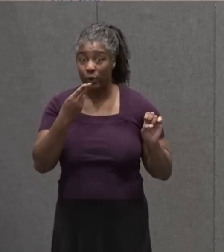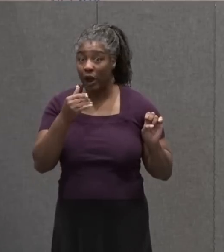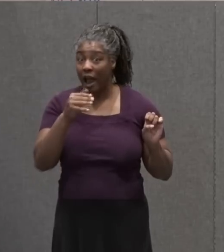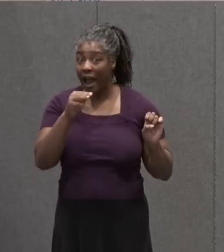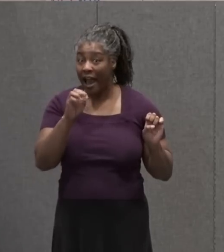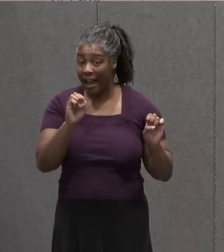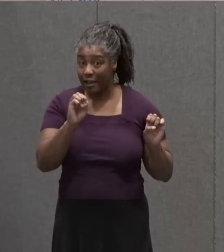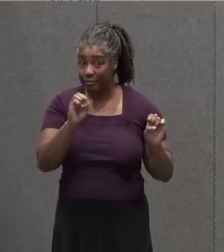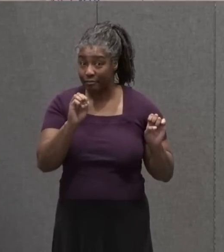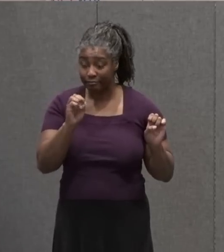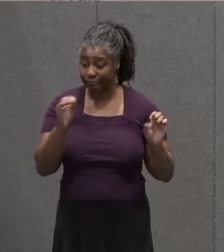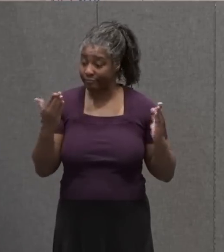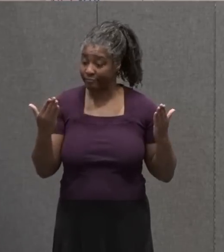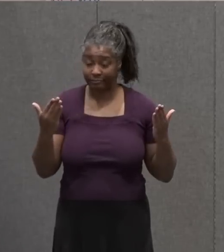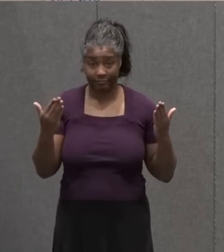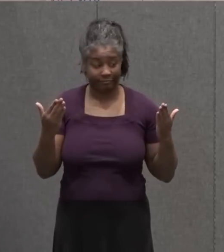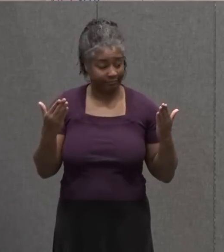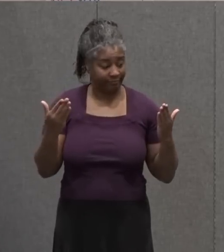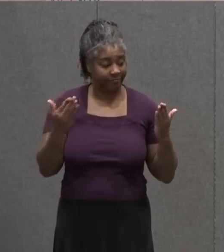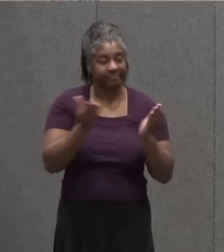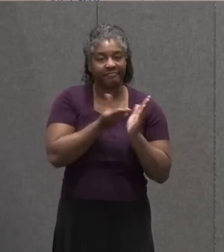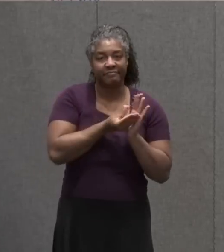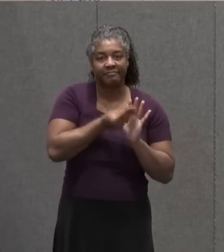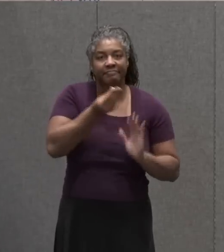because you have found two matching cards.